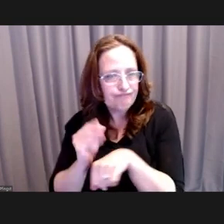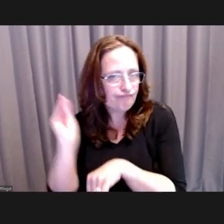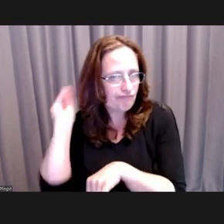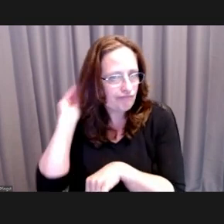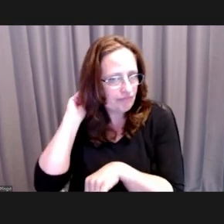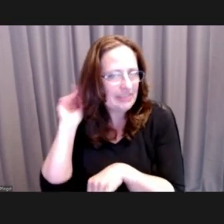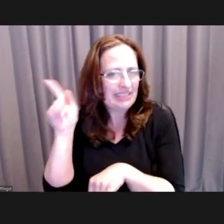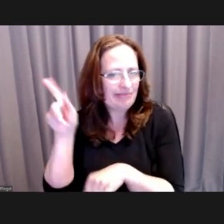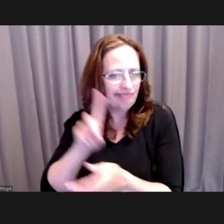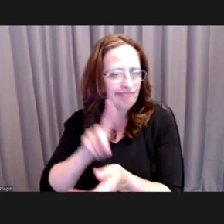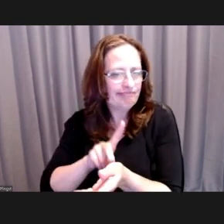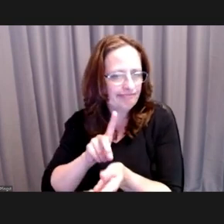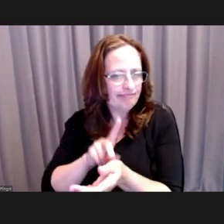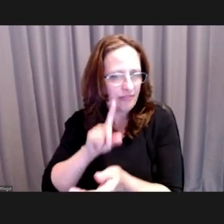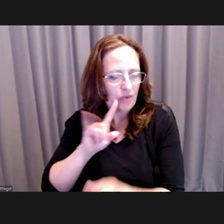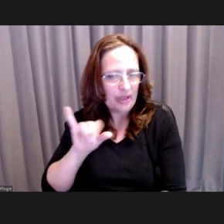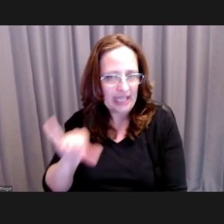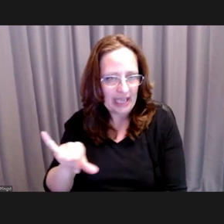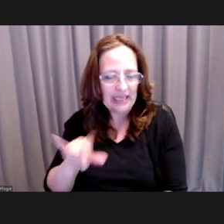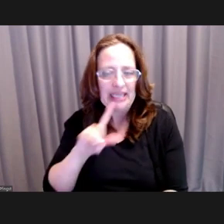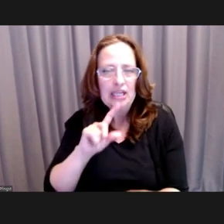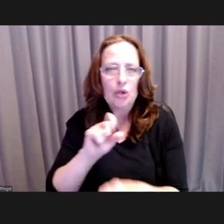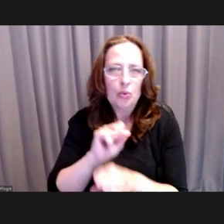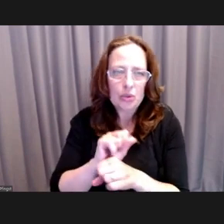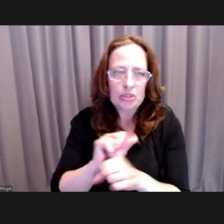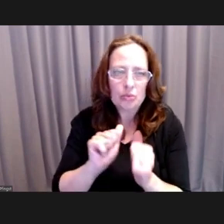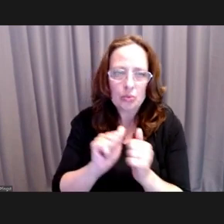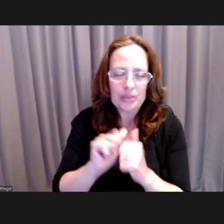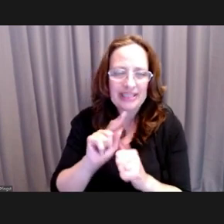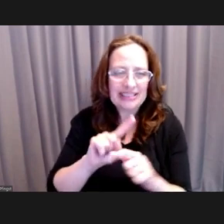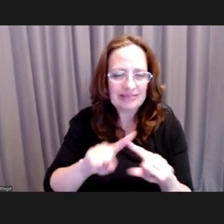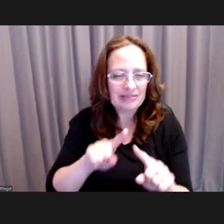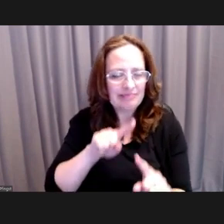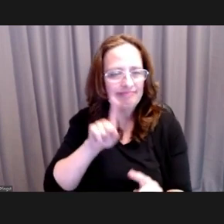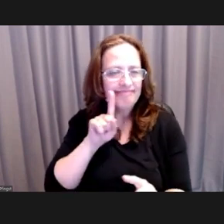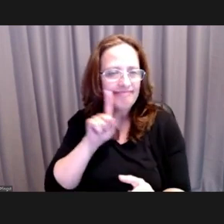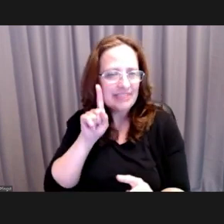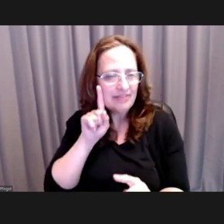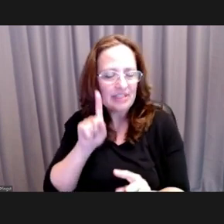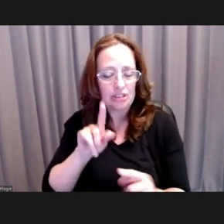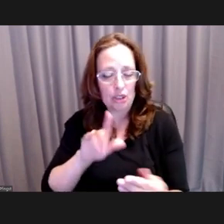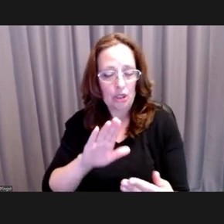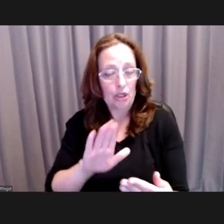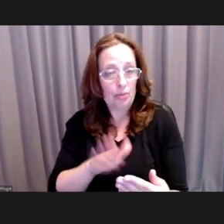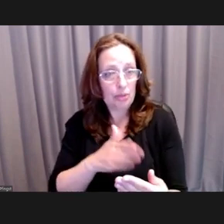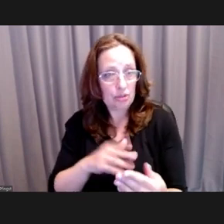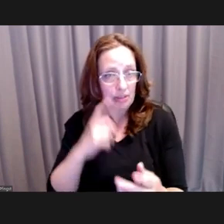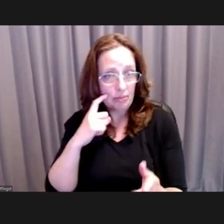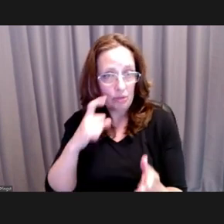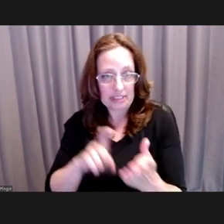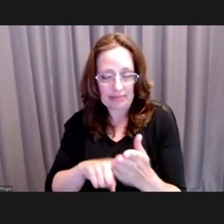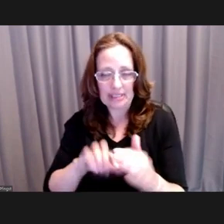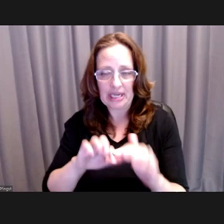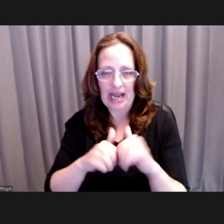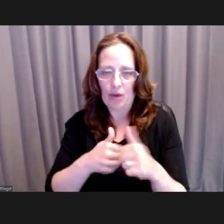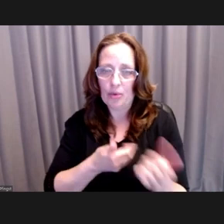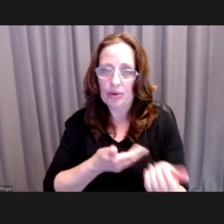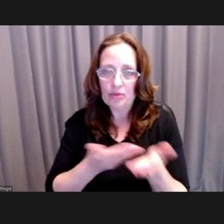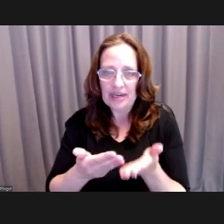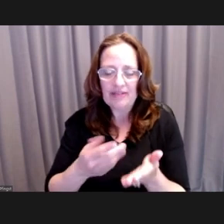single sided deafness, music perception, and how we can improve the delivery of hearing care. His current research funding is from